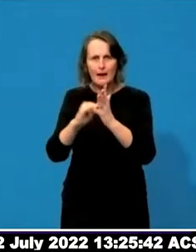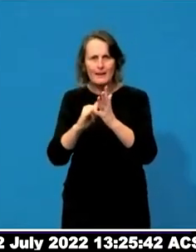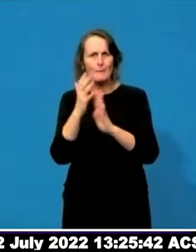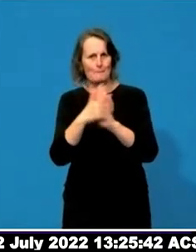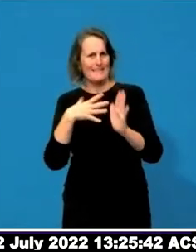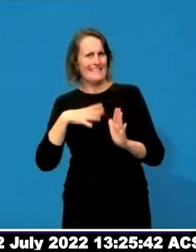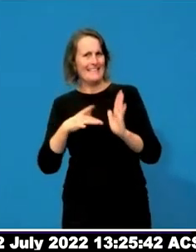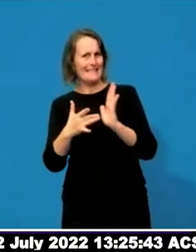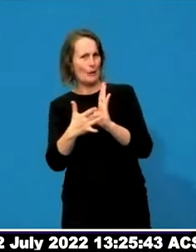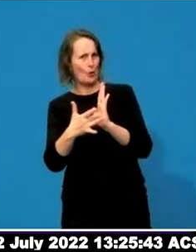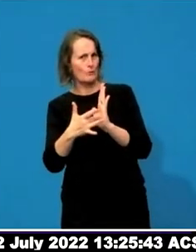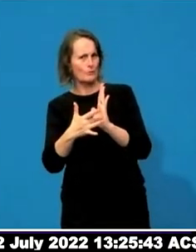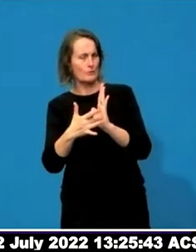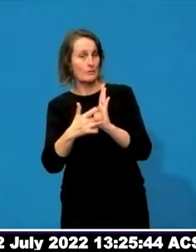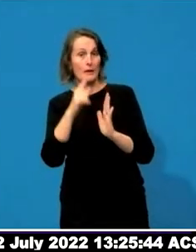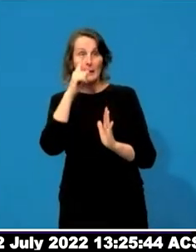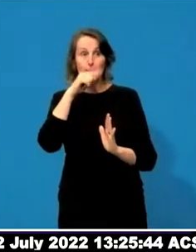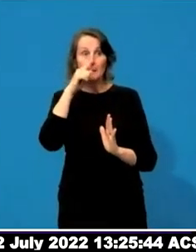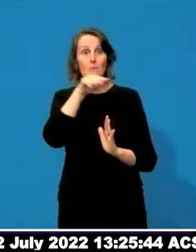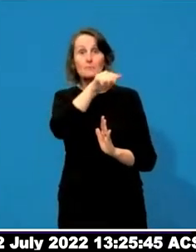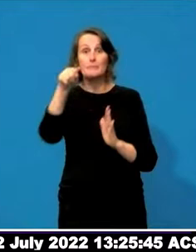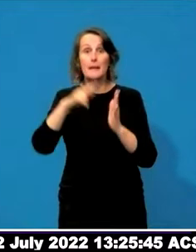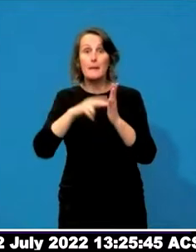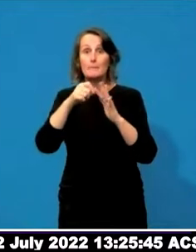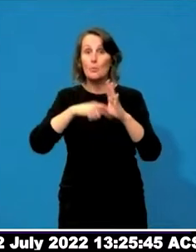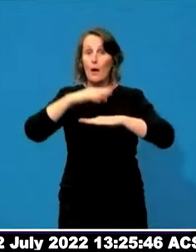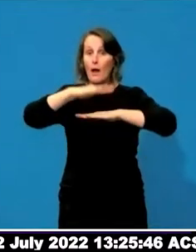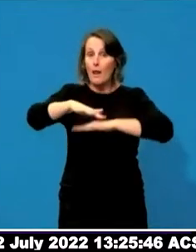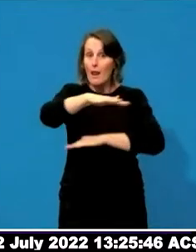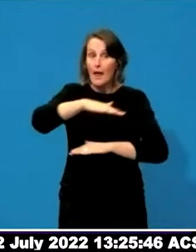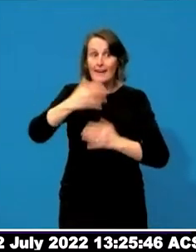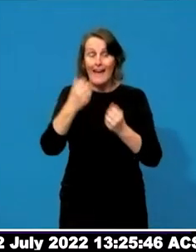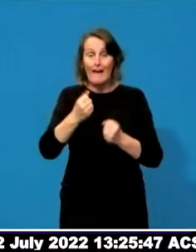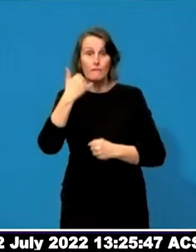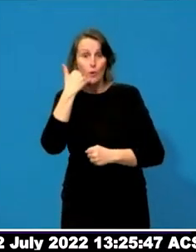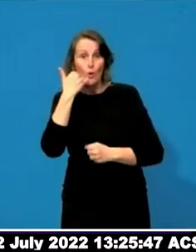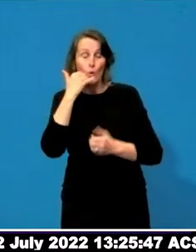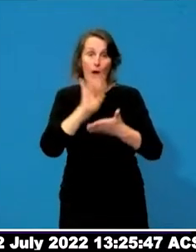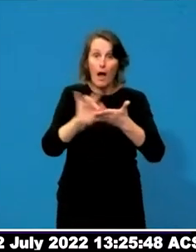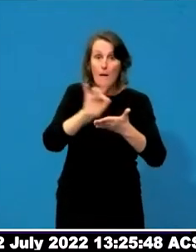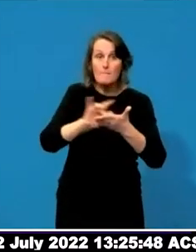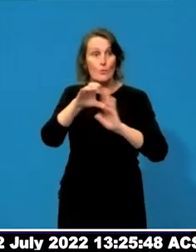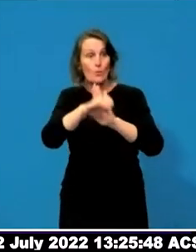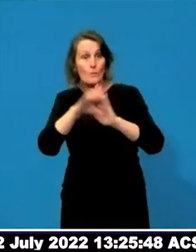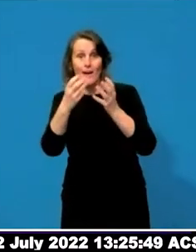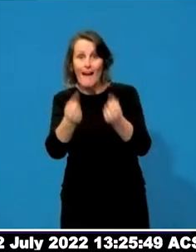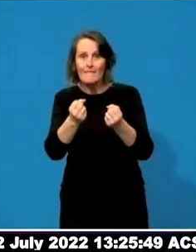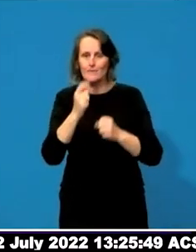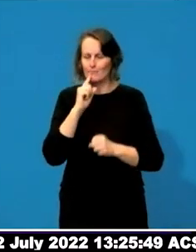MS McMAHON: Do people and people with disability on NPY Lands tend to have phones and iPads and computers? No.